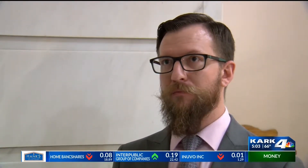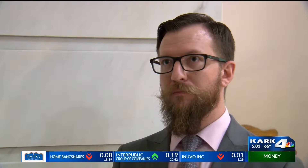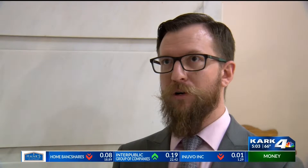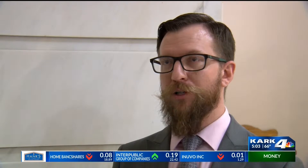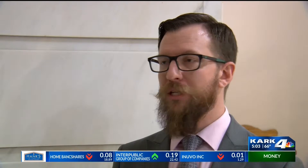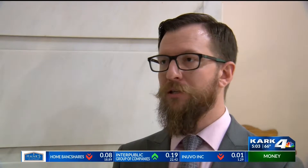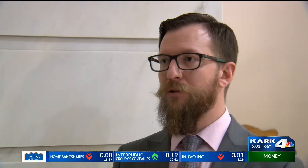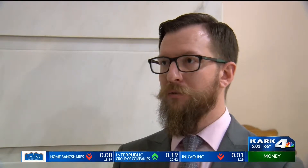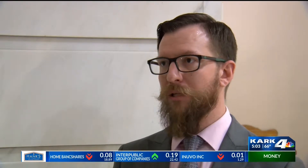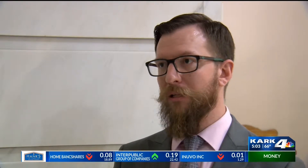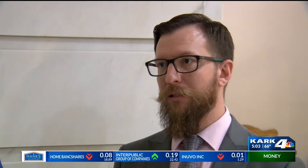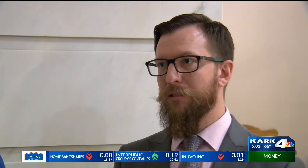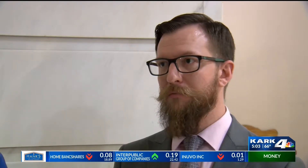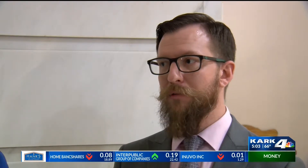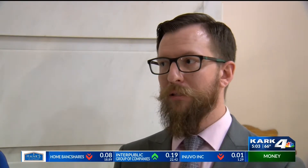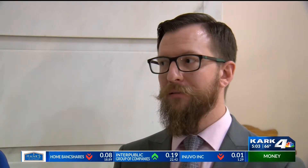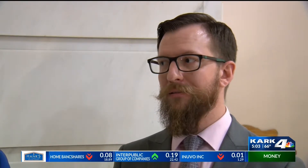they don't we' facing a